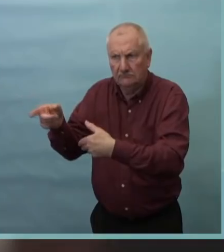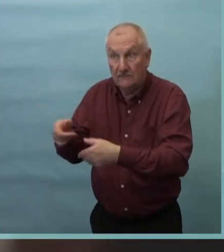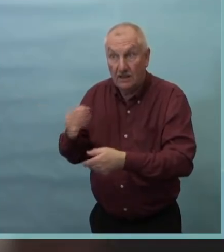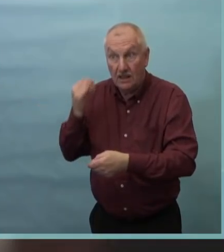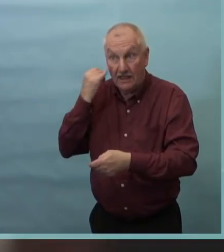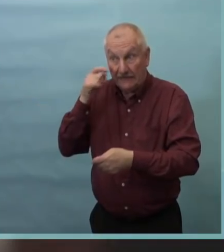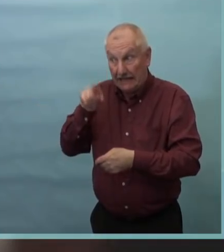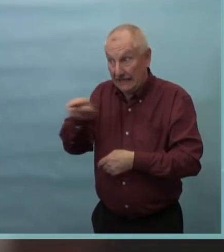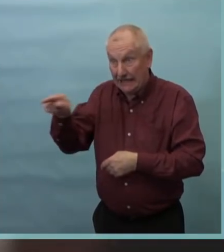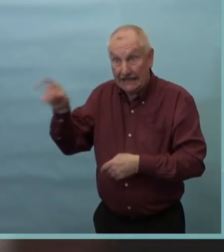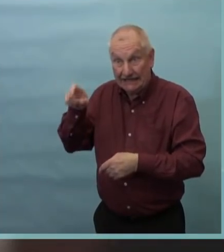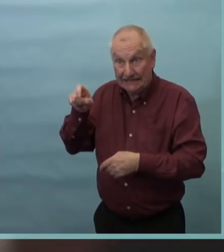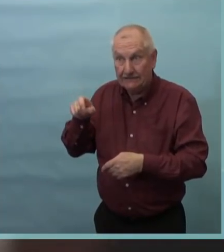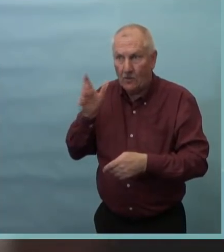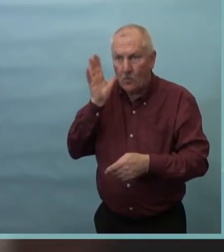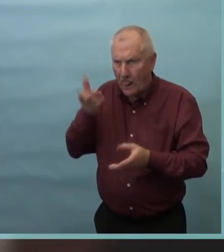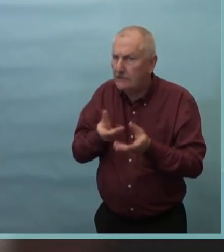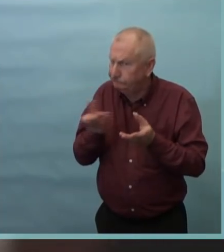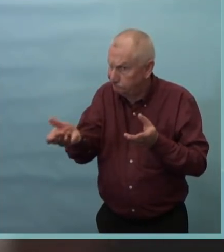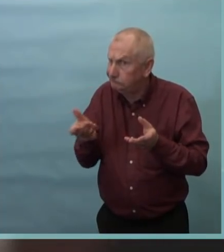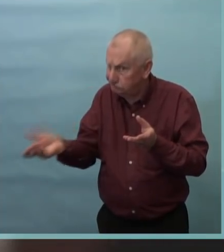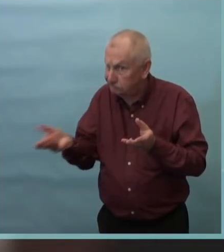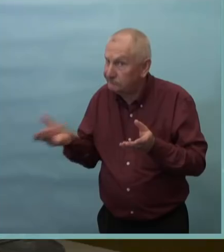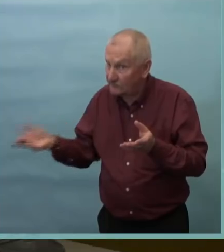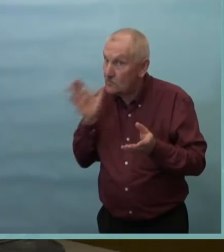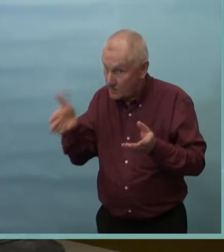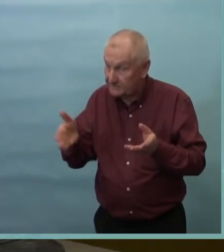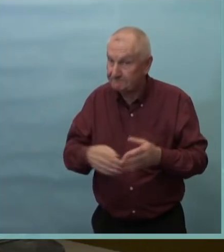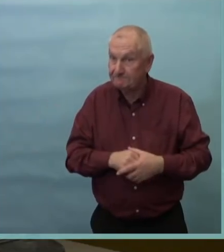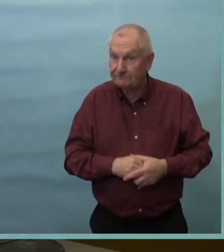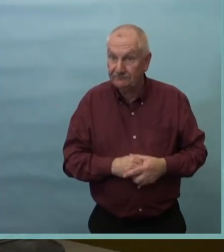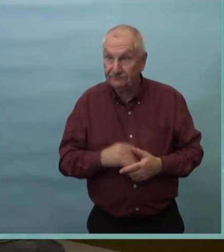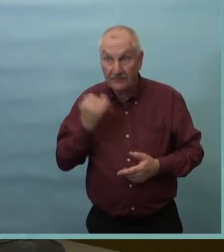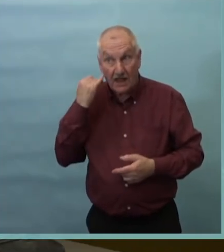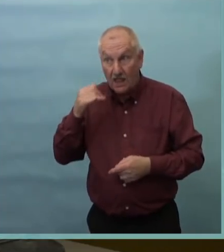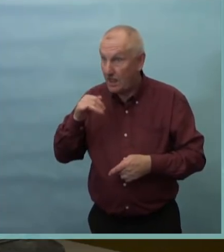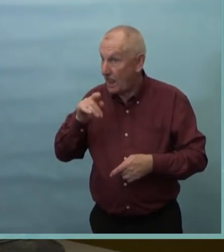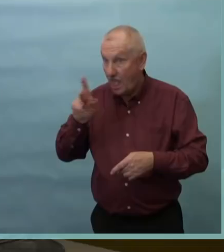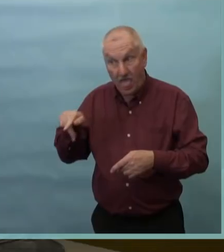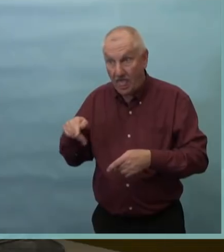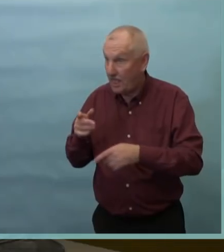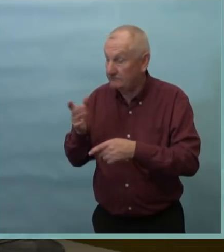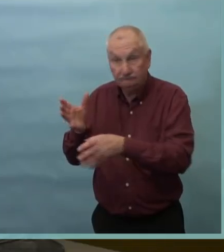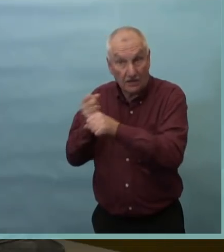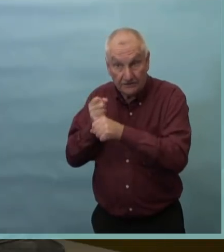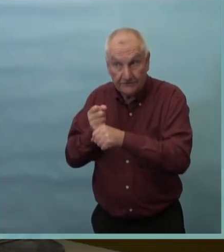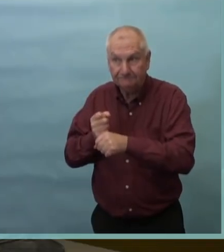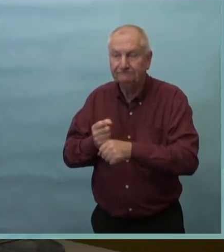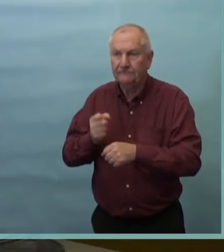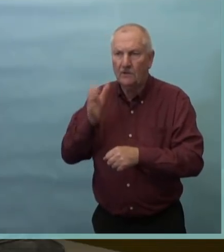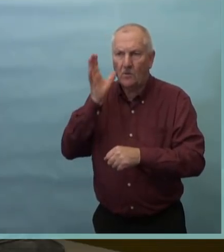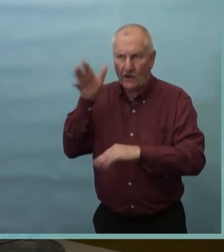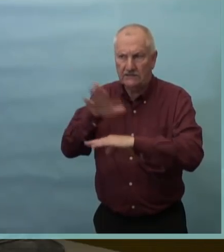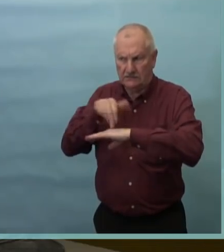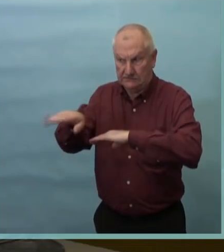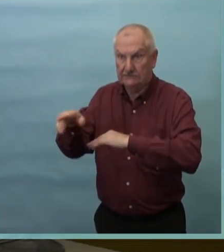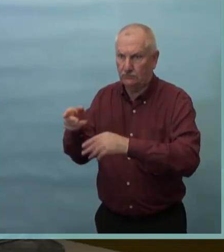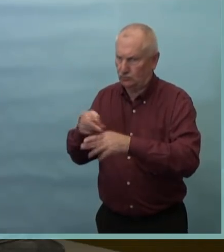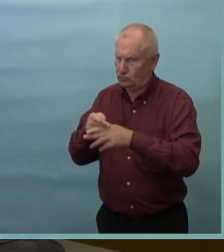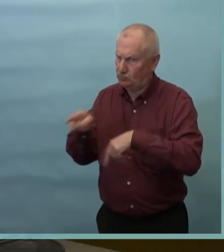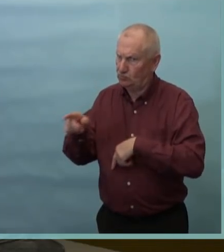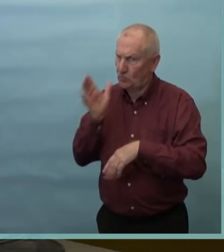be receiving it soon okay and next question for dr. Gleason doctor can you